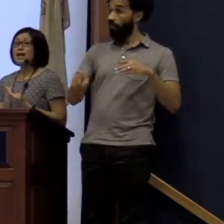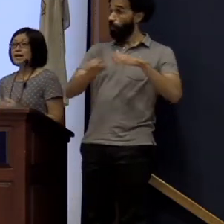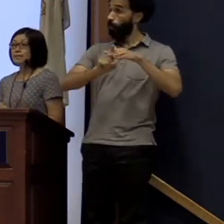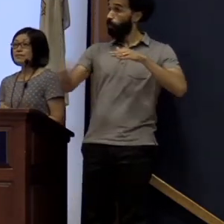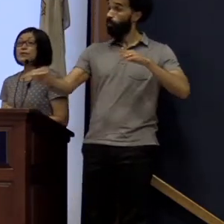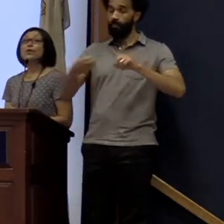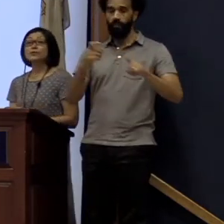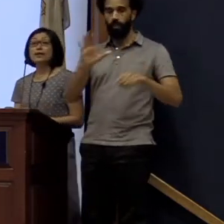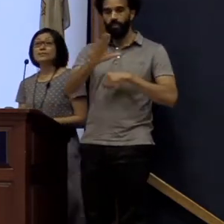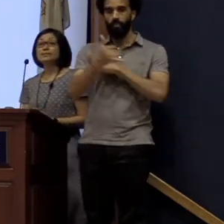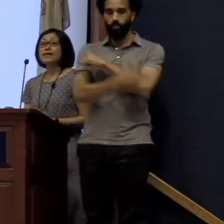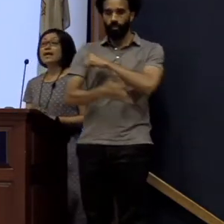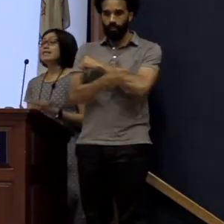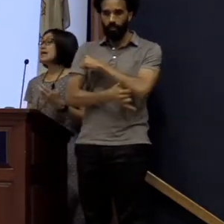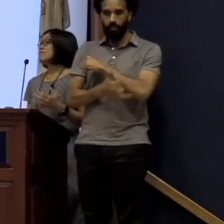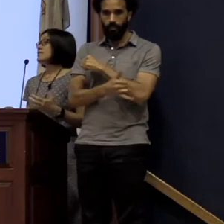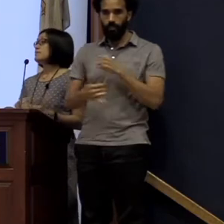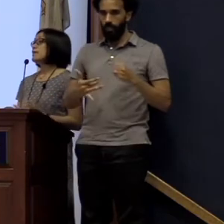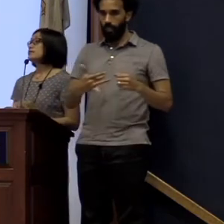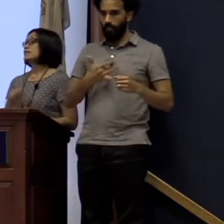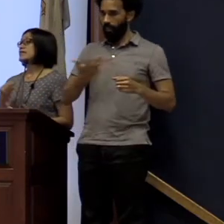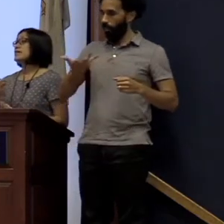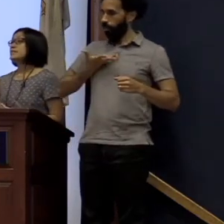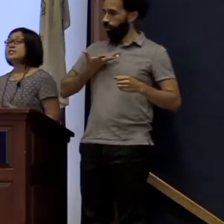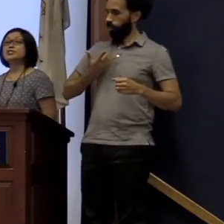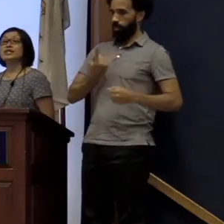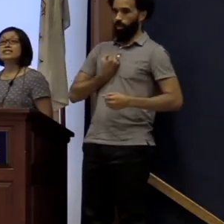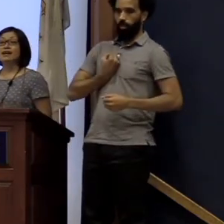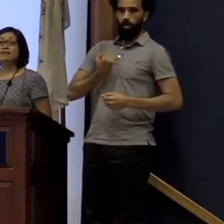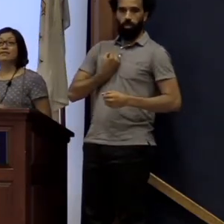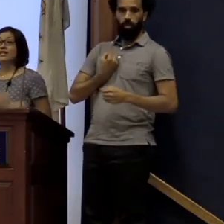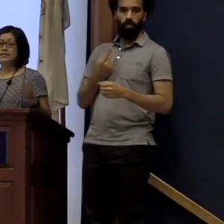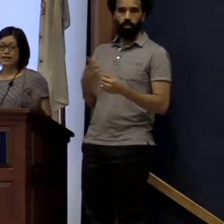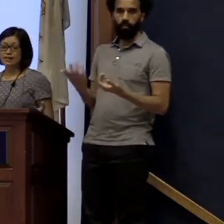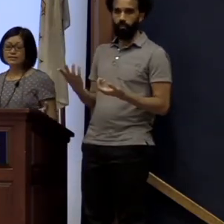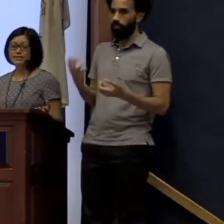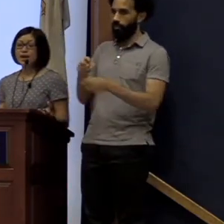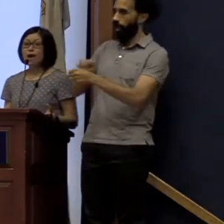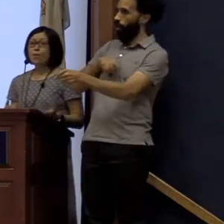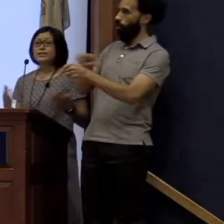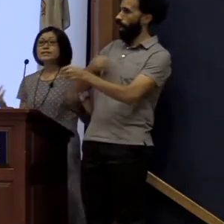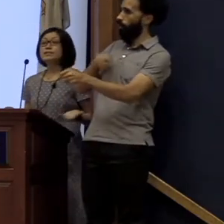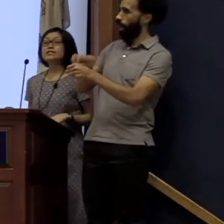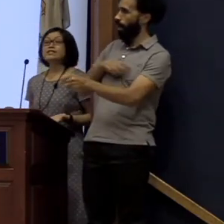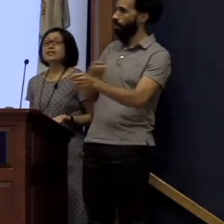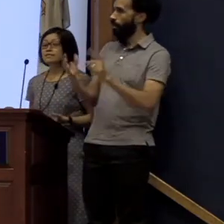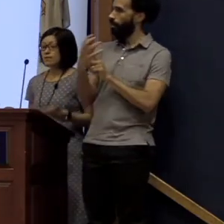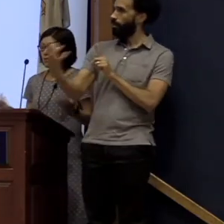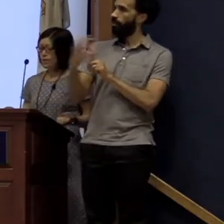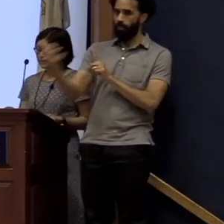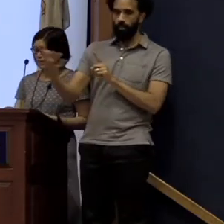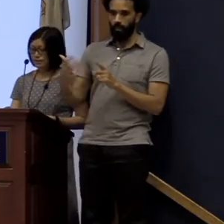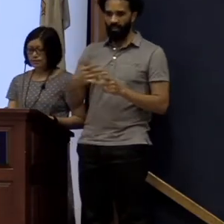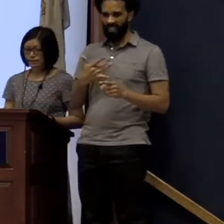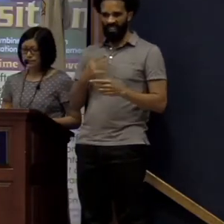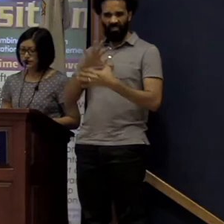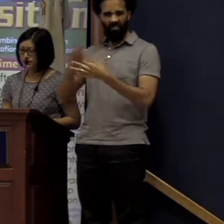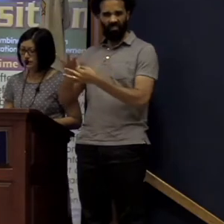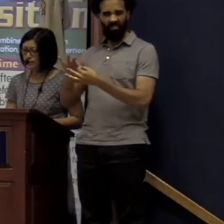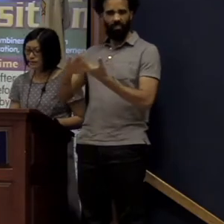For the whole time? They have been perpetually positioned as "the other" for entire lives, what is community to them? What is science to them?